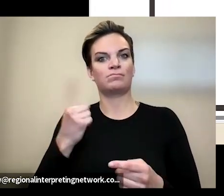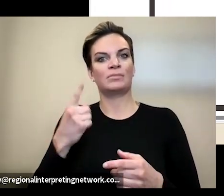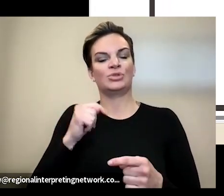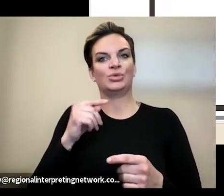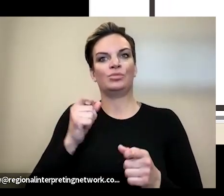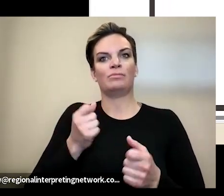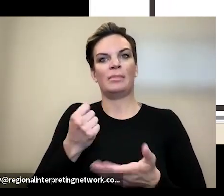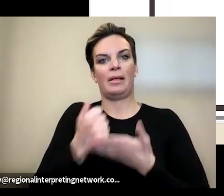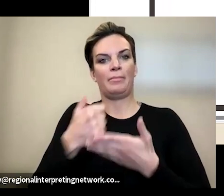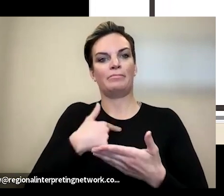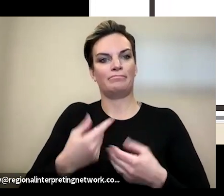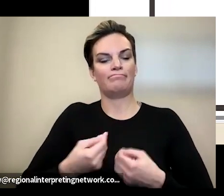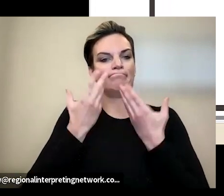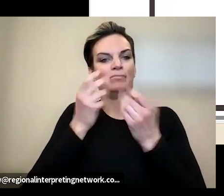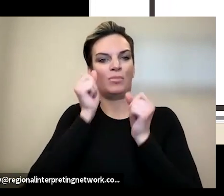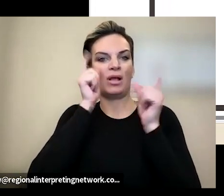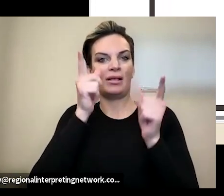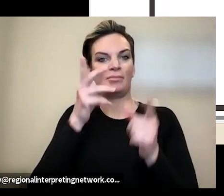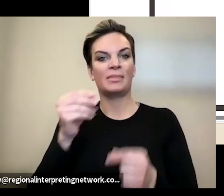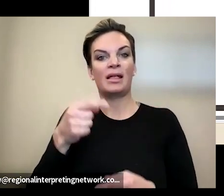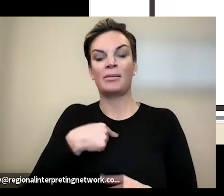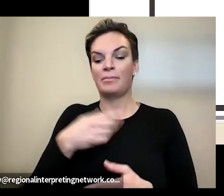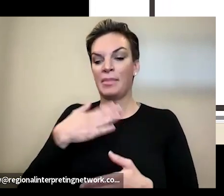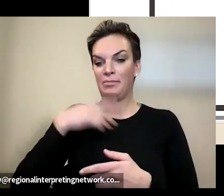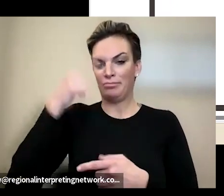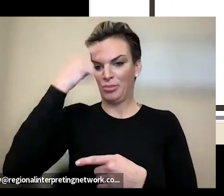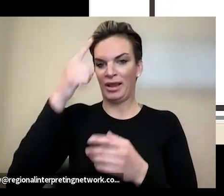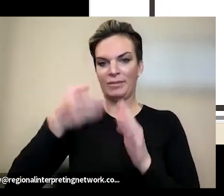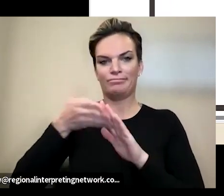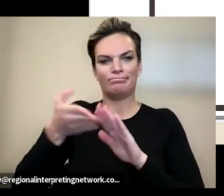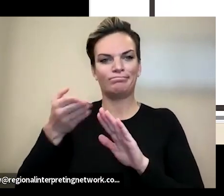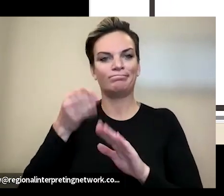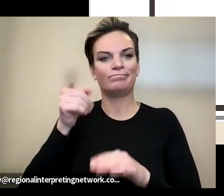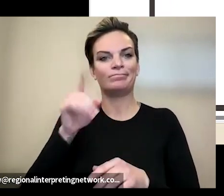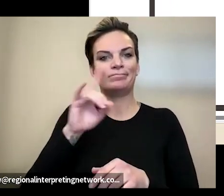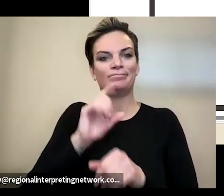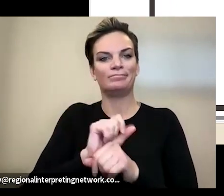also was producing melatonin at the wrong times of day, I was getting this crazy spike that was like